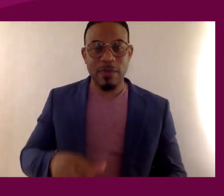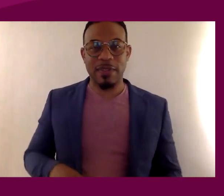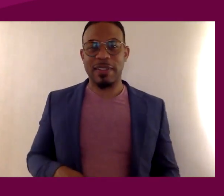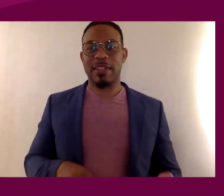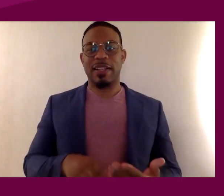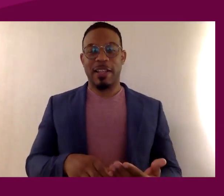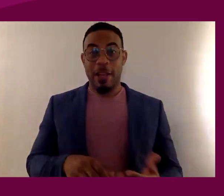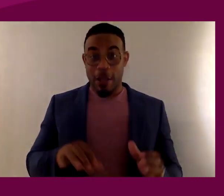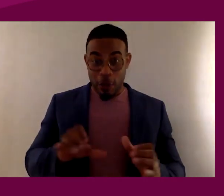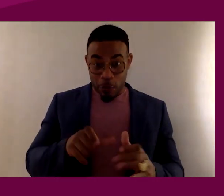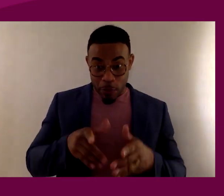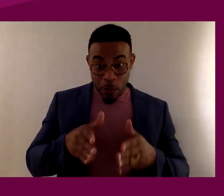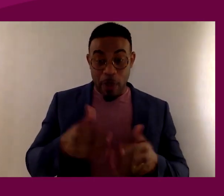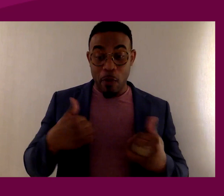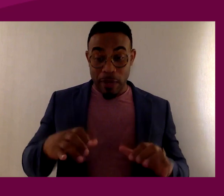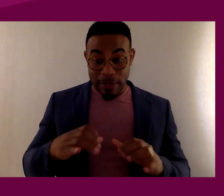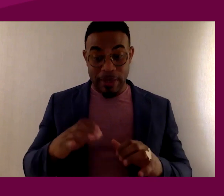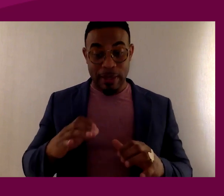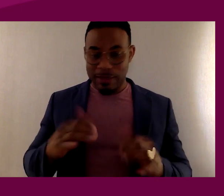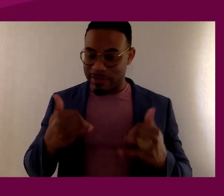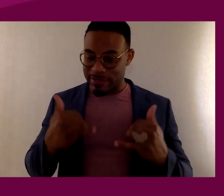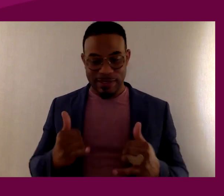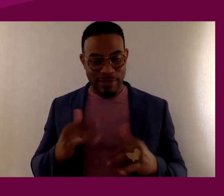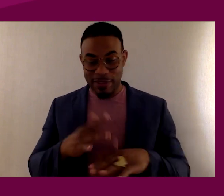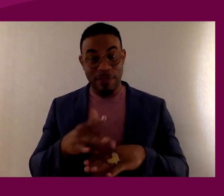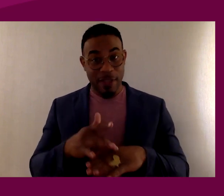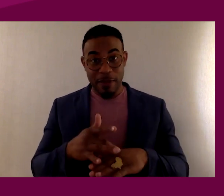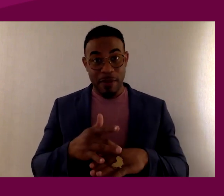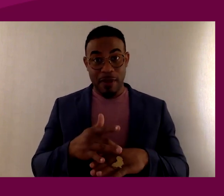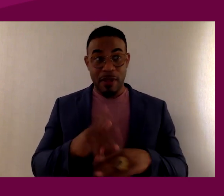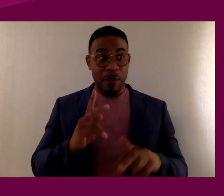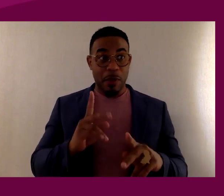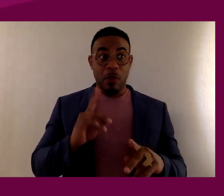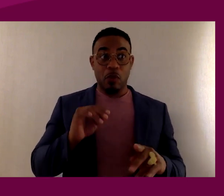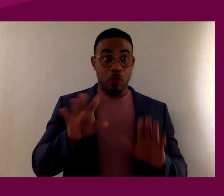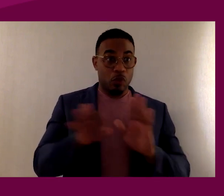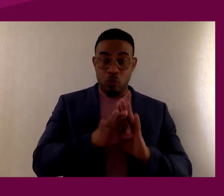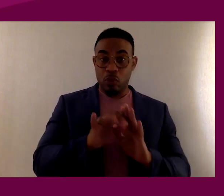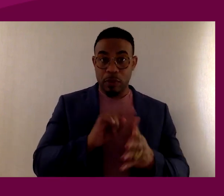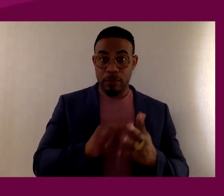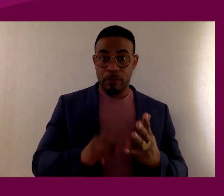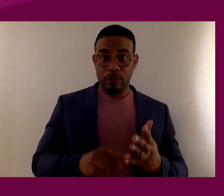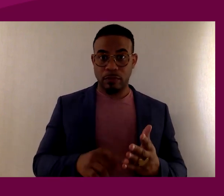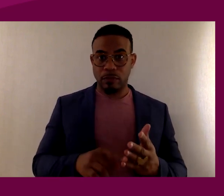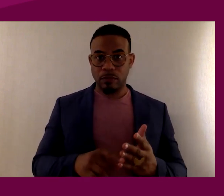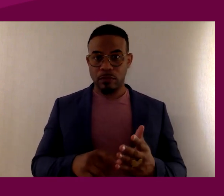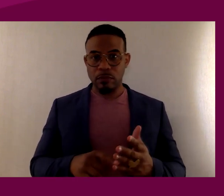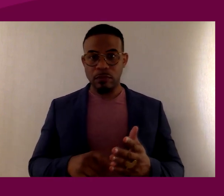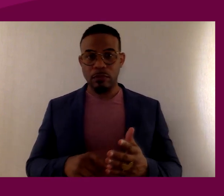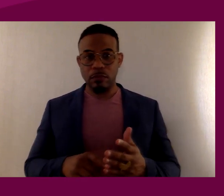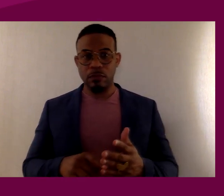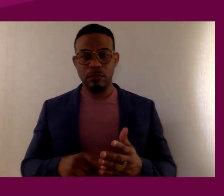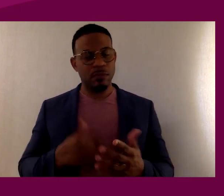of being in your face. Doing it the way we did it still is available and people do choose that.